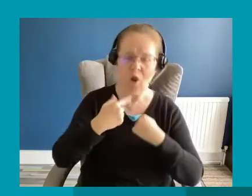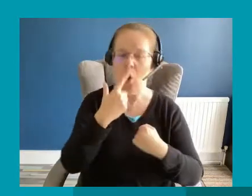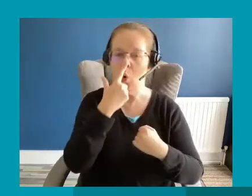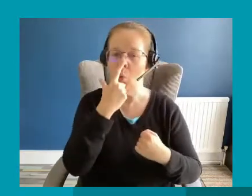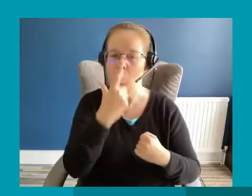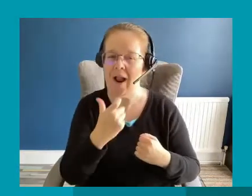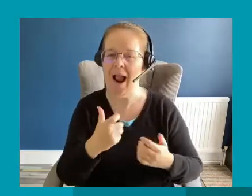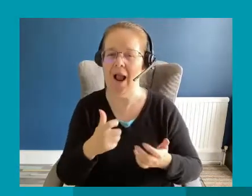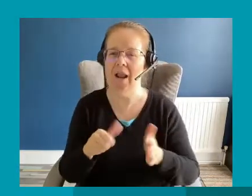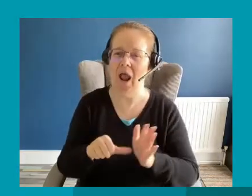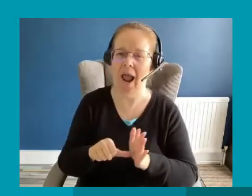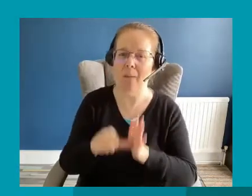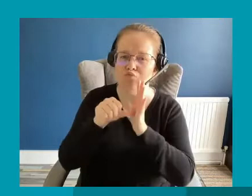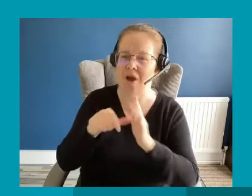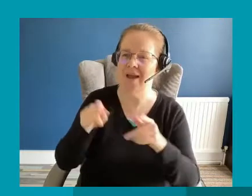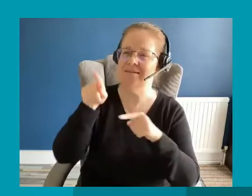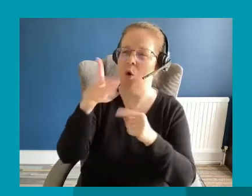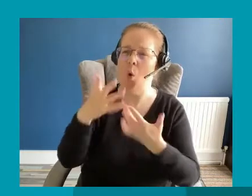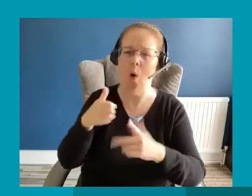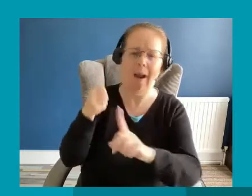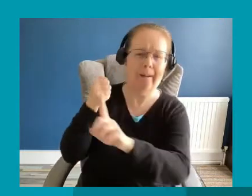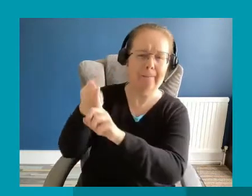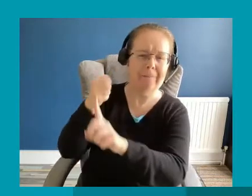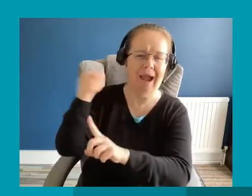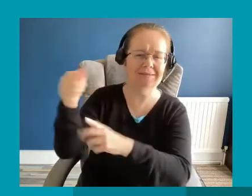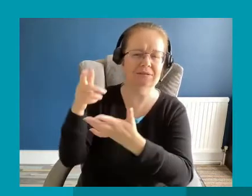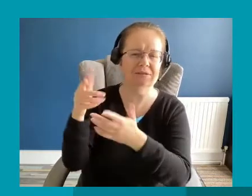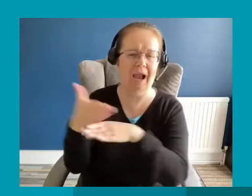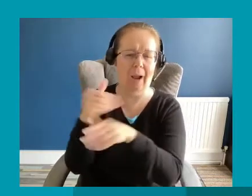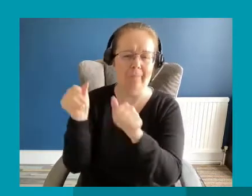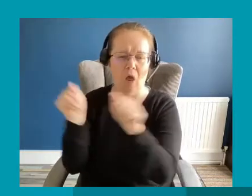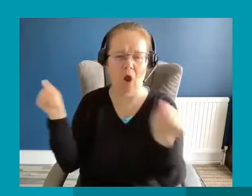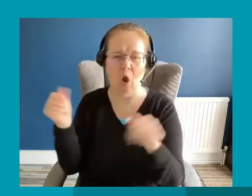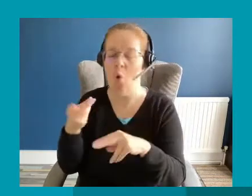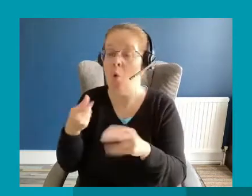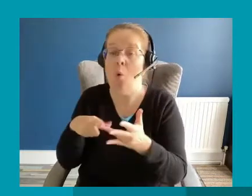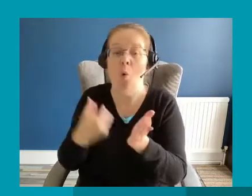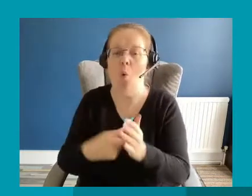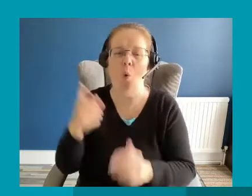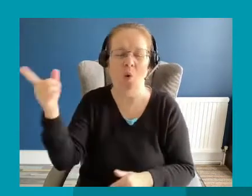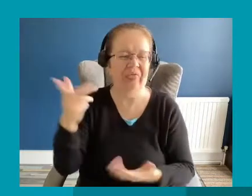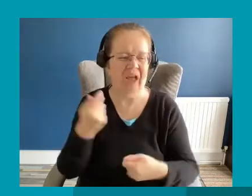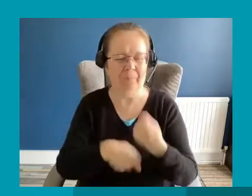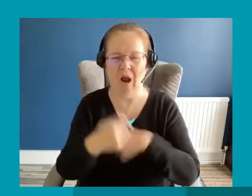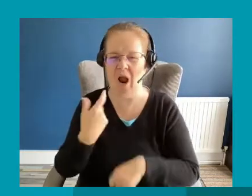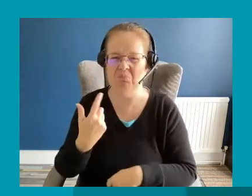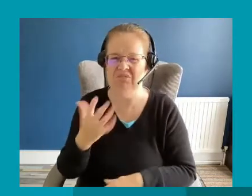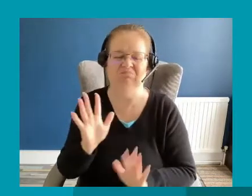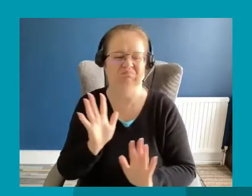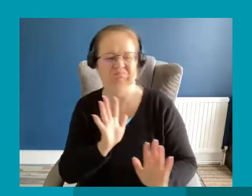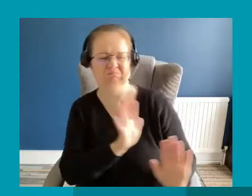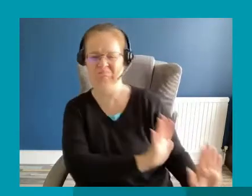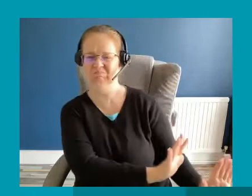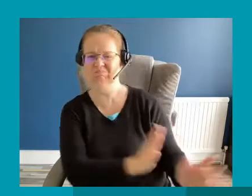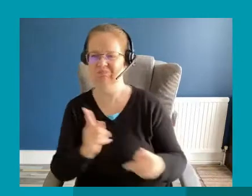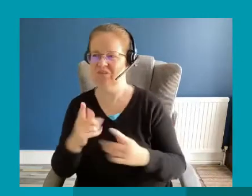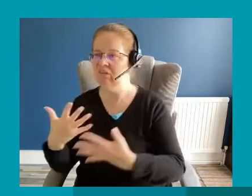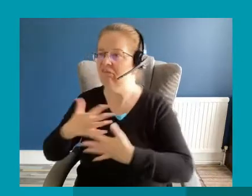impacting upon an employer, or turning them in a recruiter off right? So if we think about it, words really do matter.